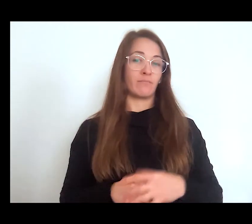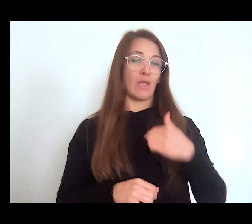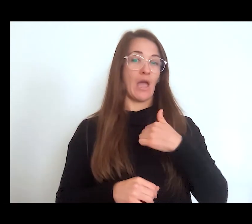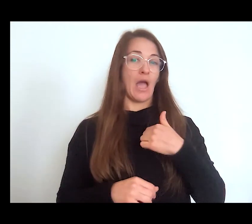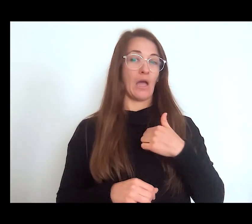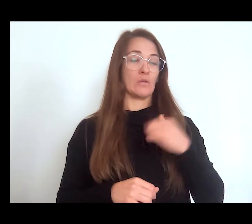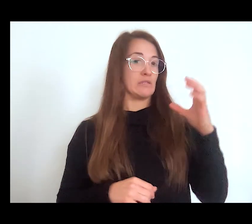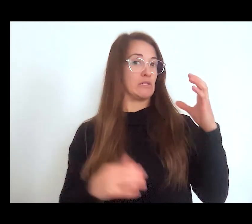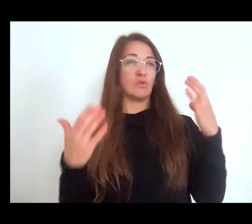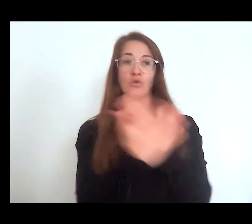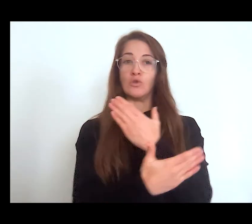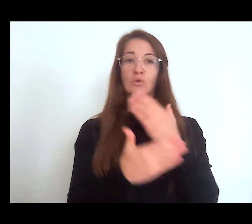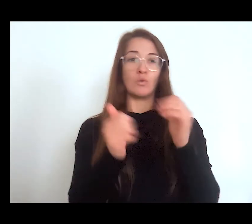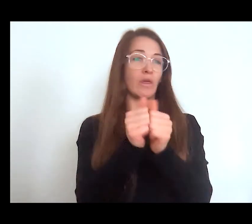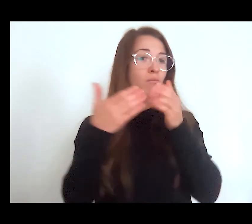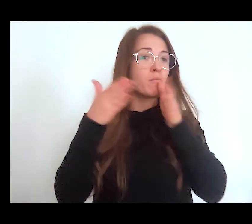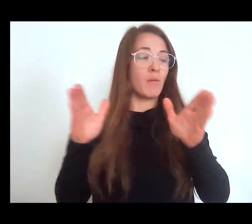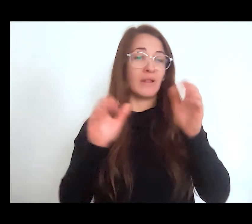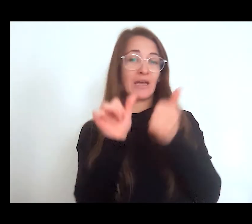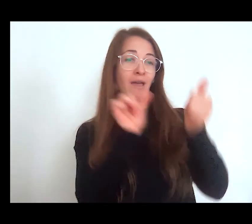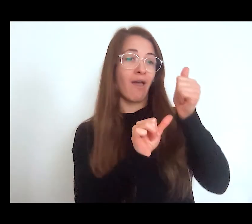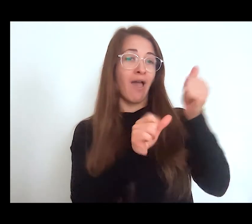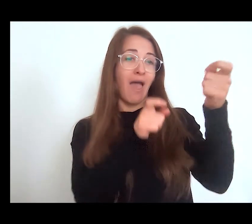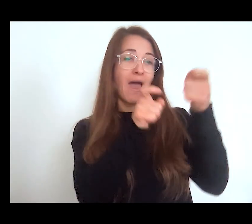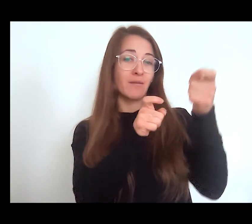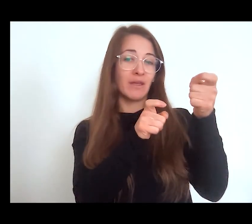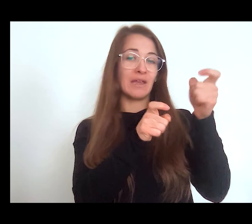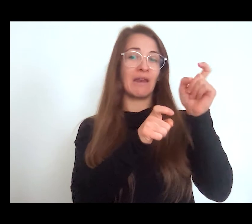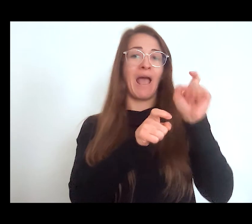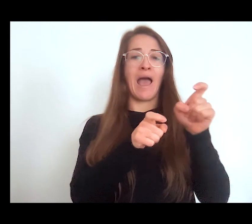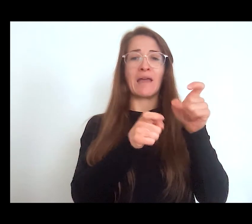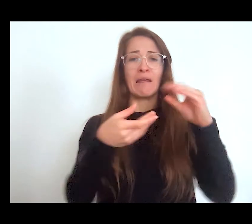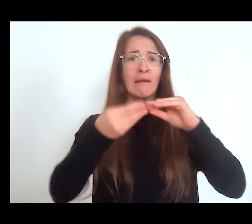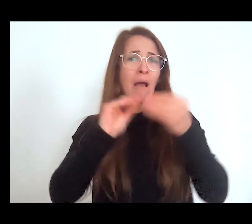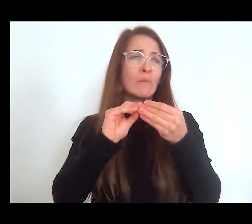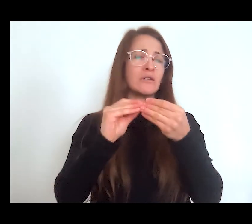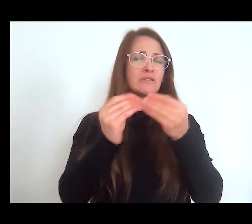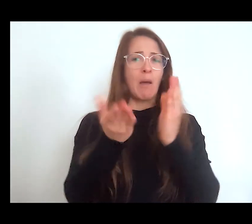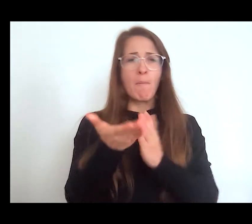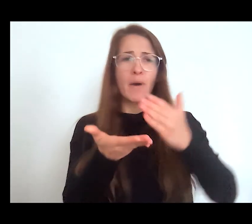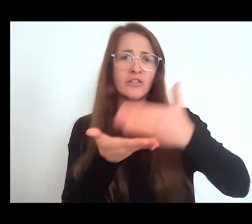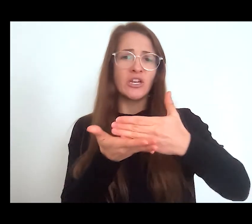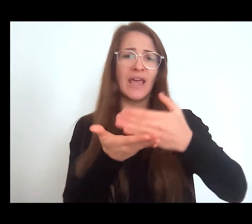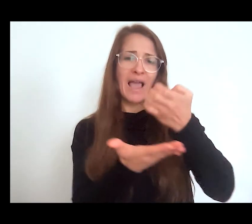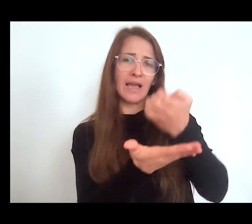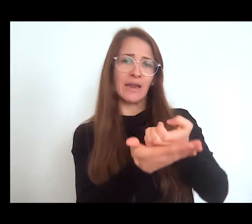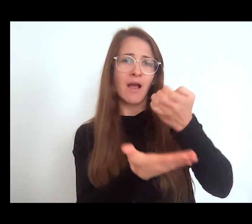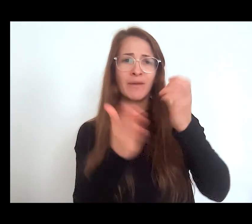THERE WERE TIMES I WAS UNCERTAIN. I WAS A STRANGER TO PUBLIC ADMINISTRATION. I WASN'T GOOD WITH THE NUMBERS